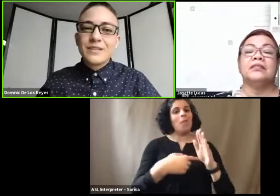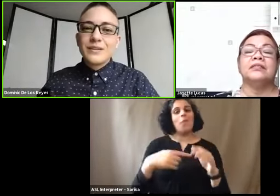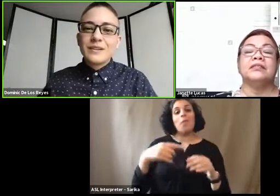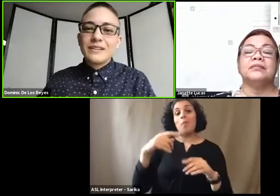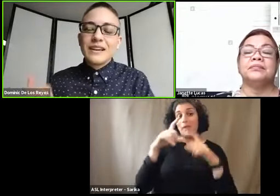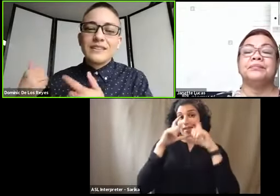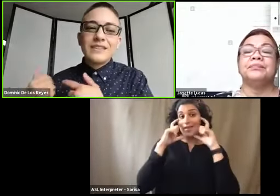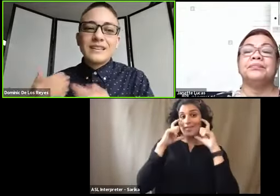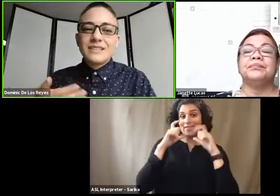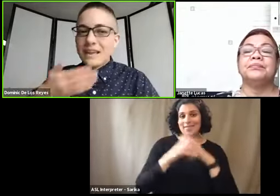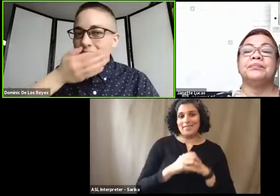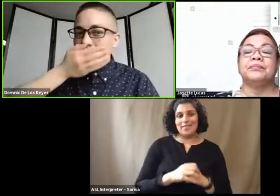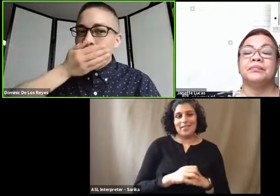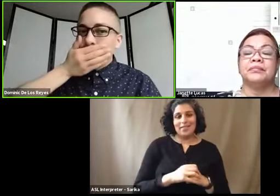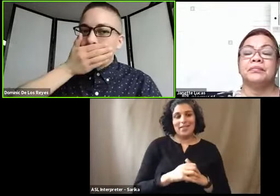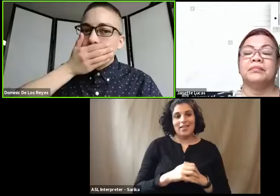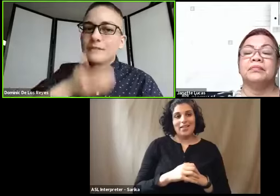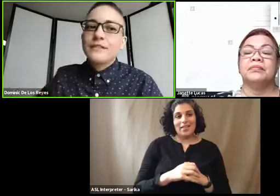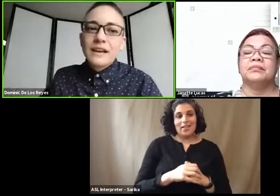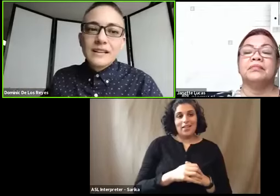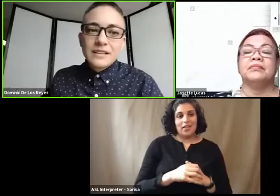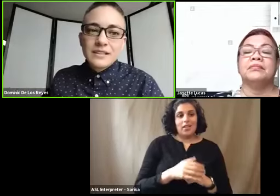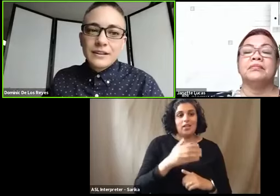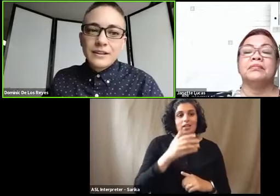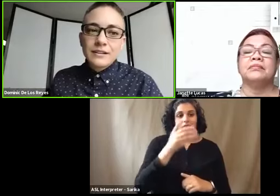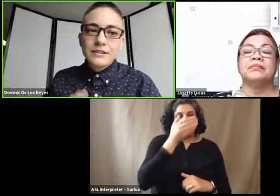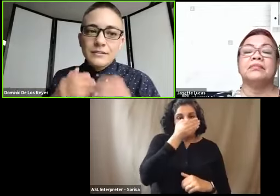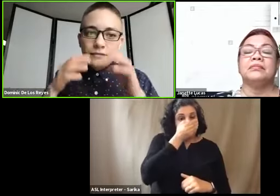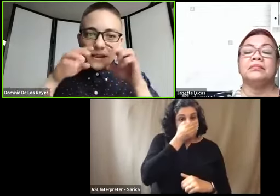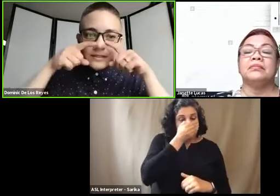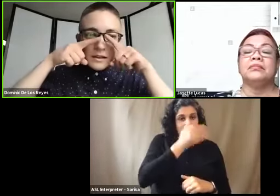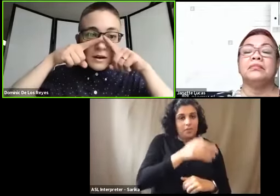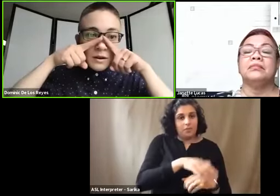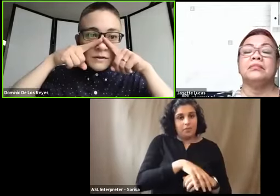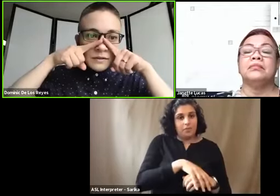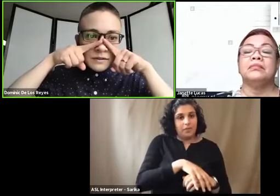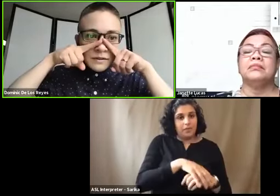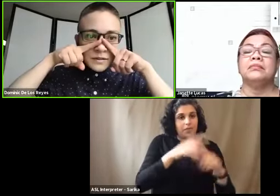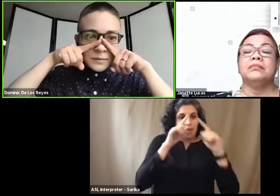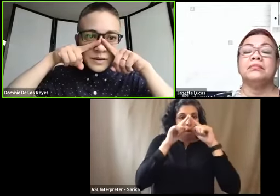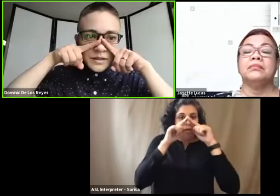So like it said, you want it flat against your face, over the nose bridge.